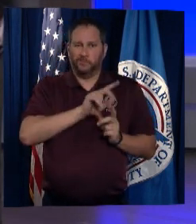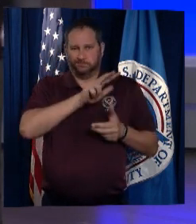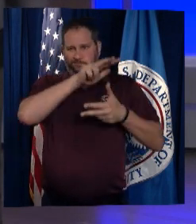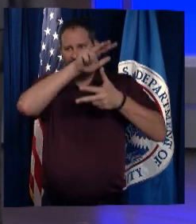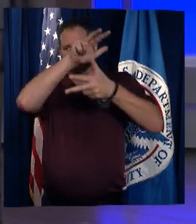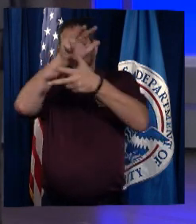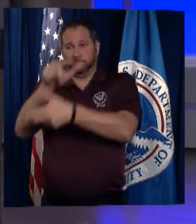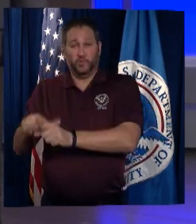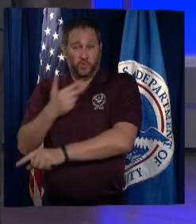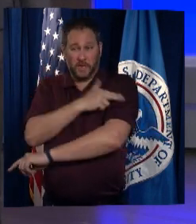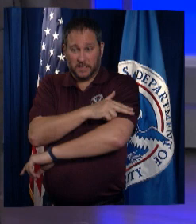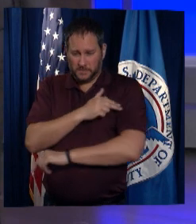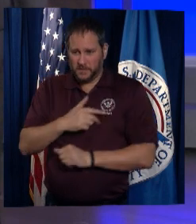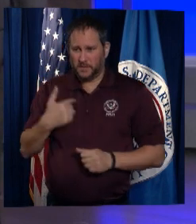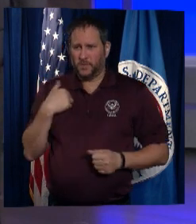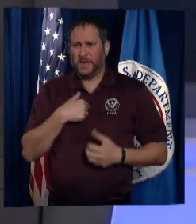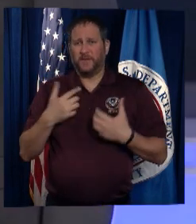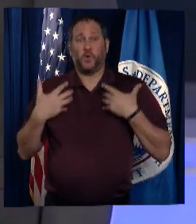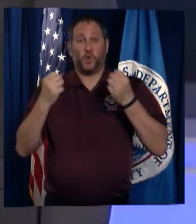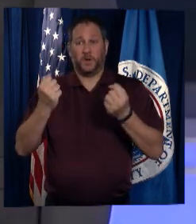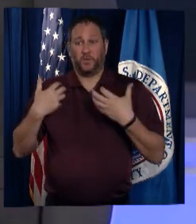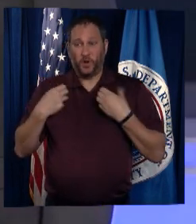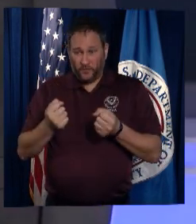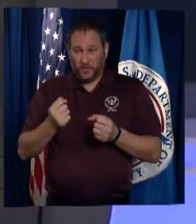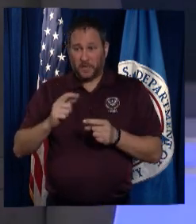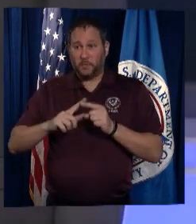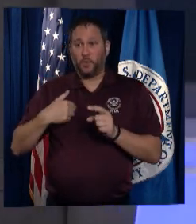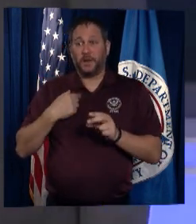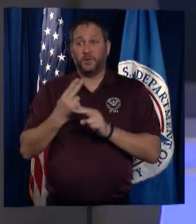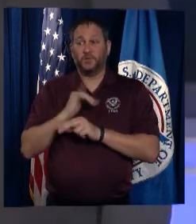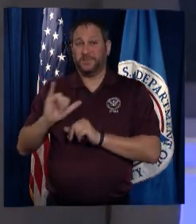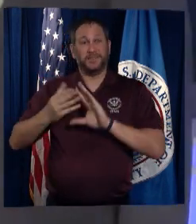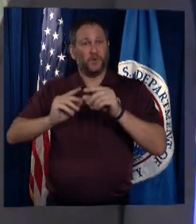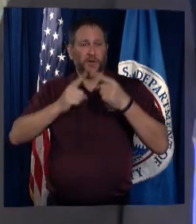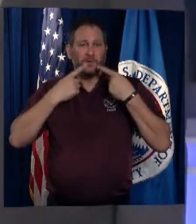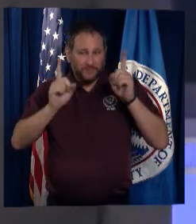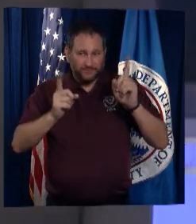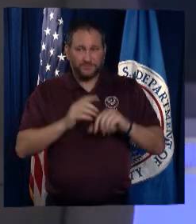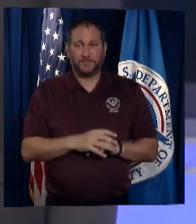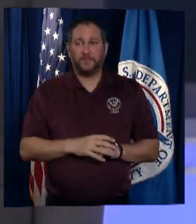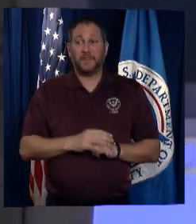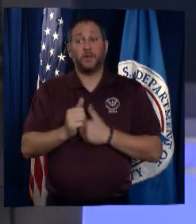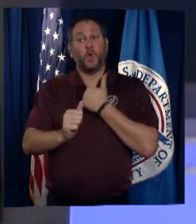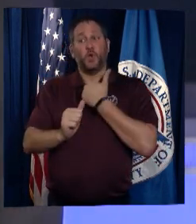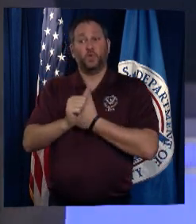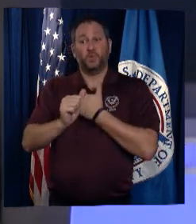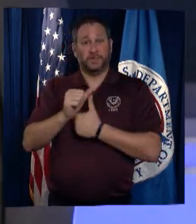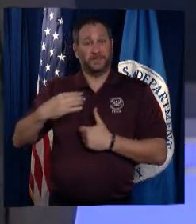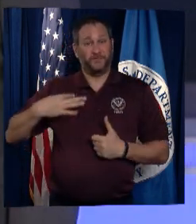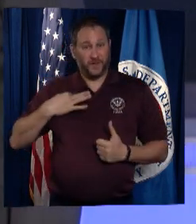organization saved 5,000 households roughly 13 million dollars. Our